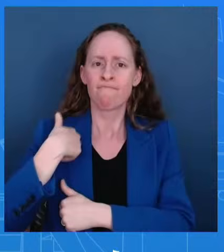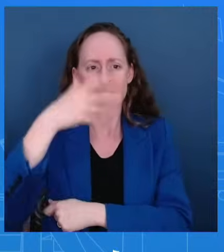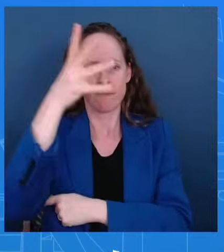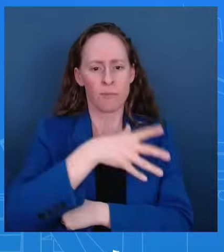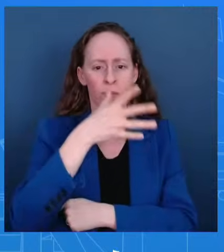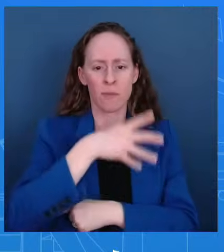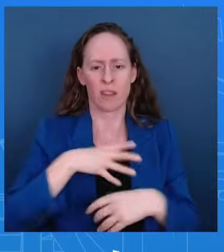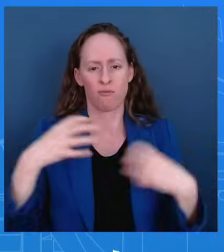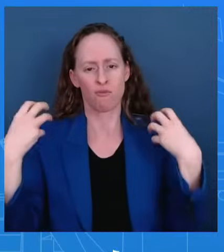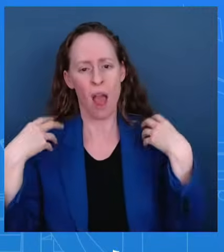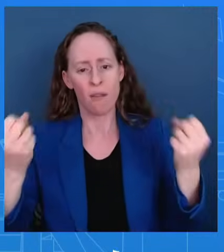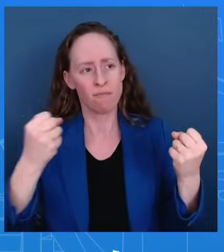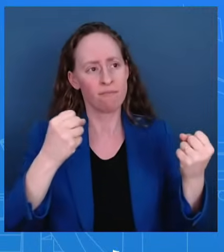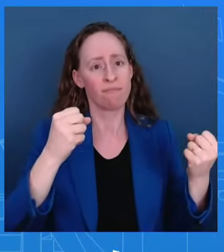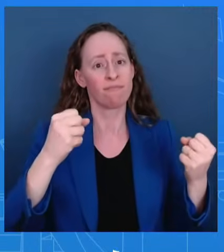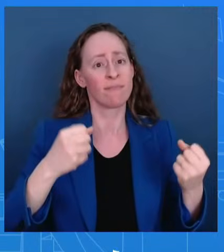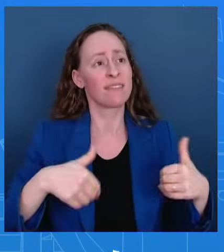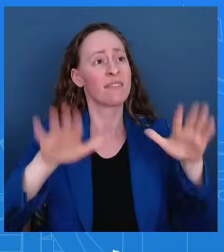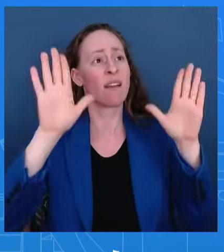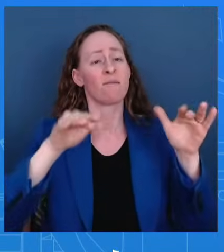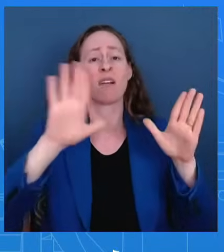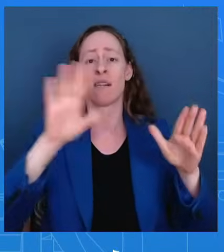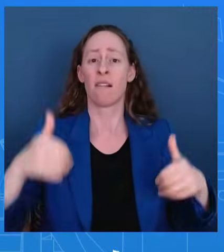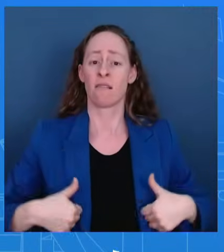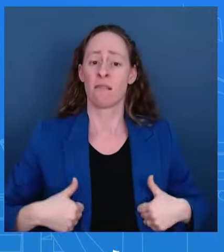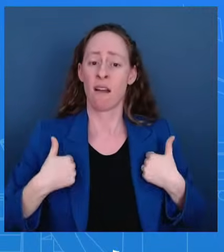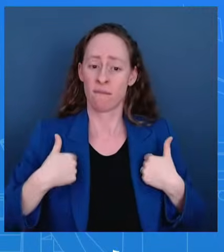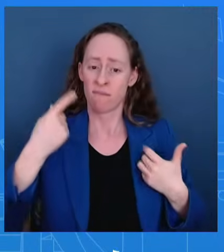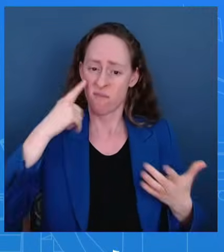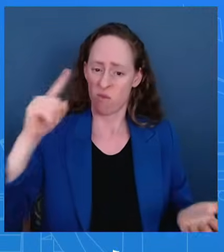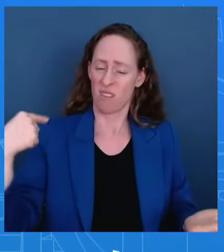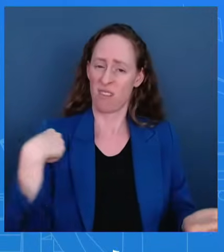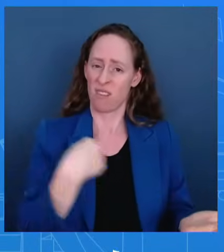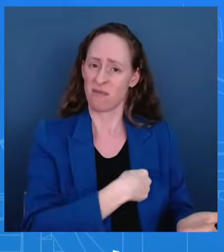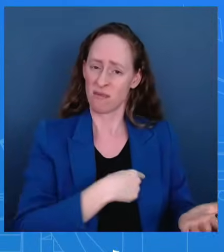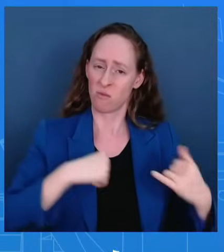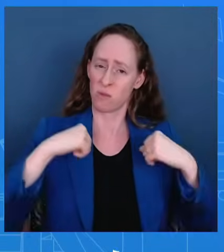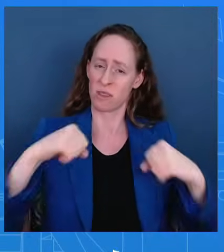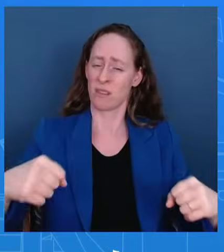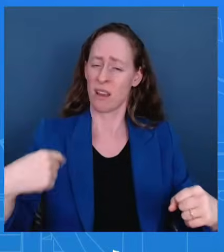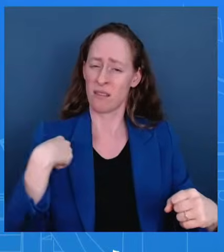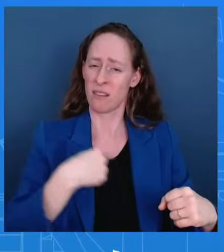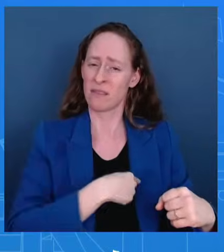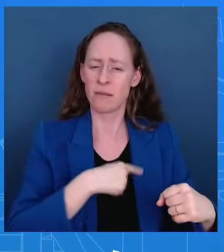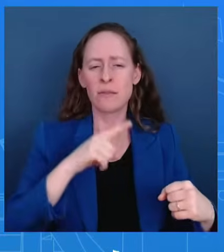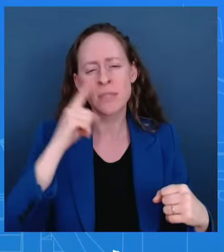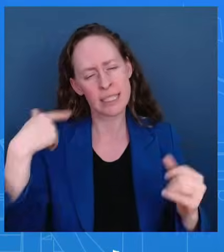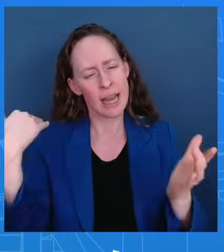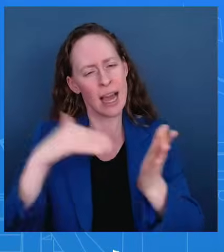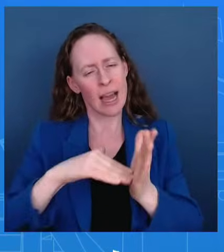that is something that we will always say and be really, really clear about. I cannot speak to if he should recrus- --